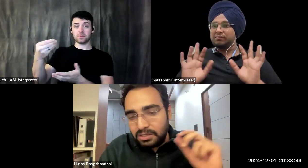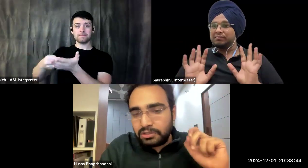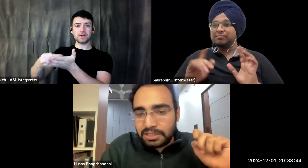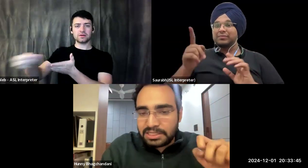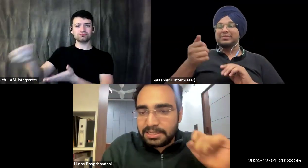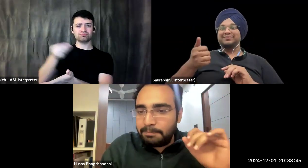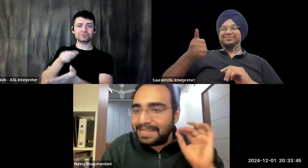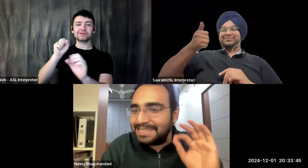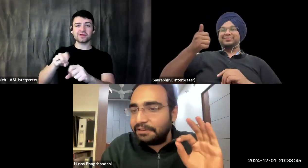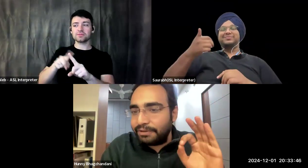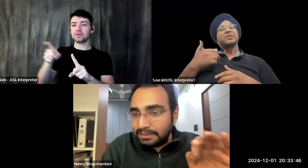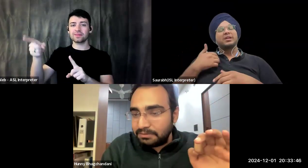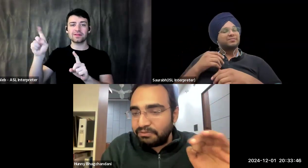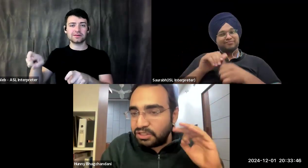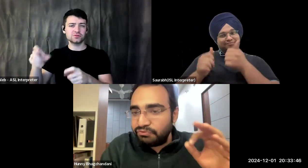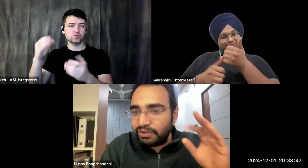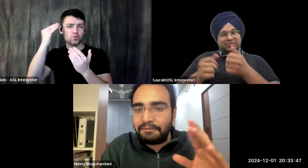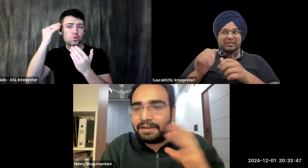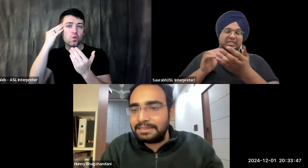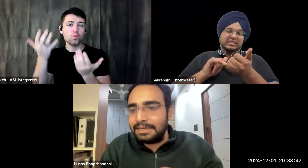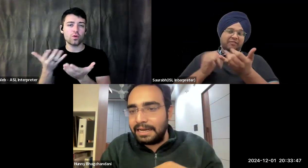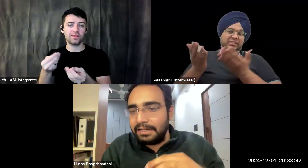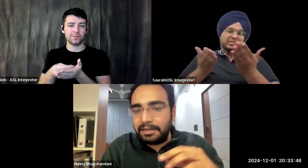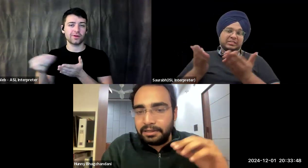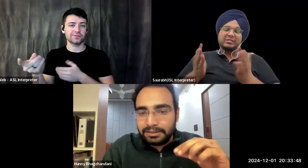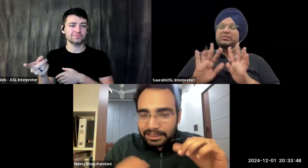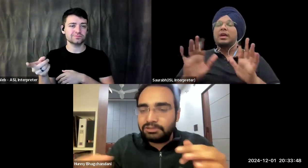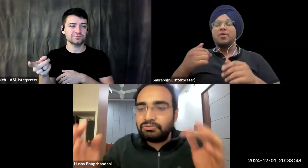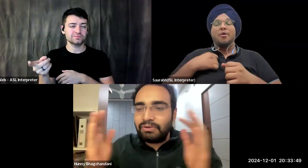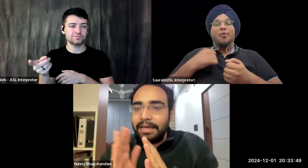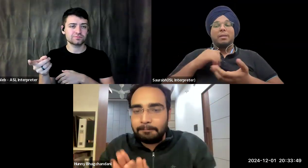So this is the basic difference which we have considered and that's why